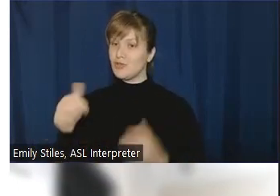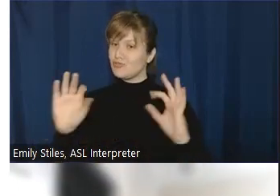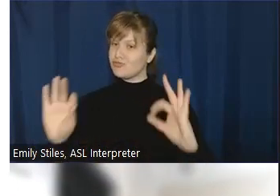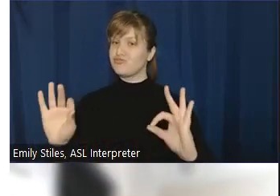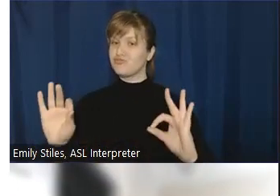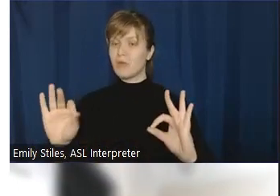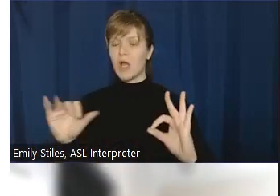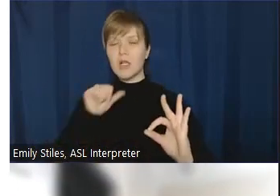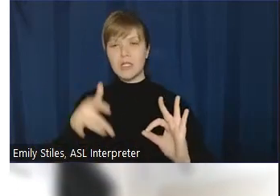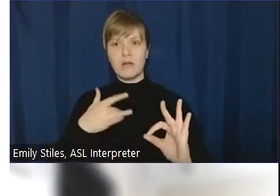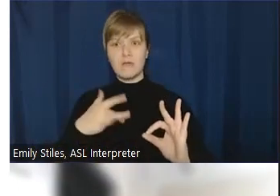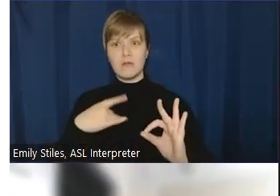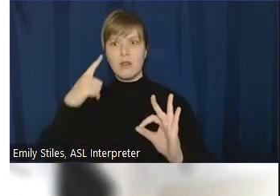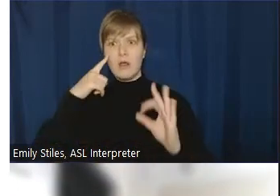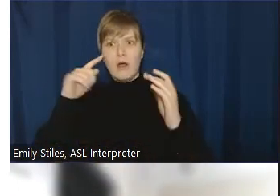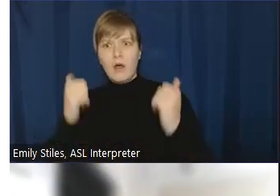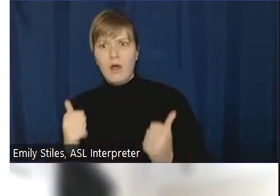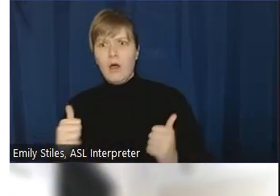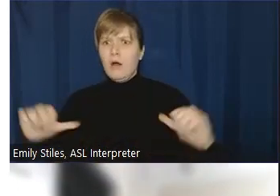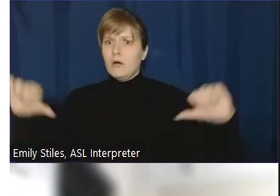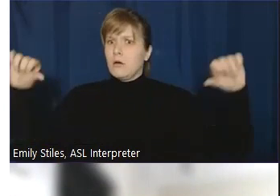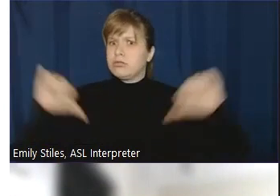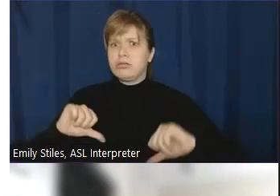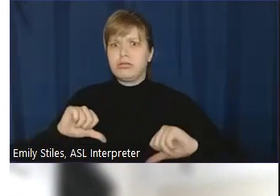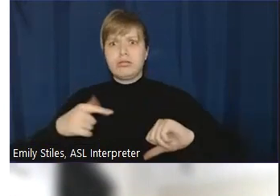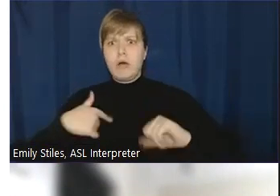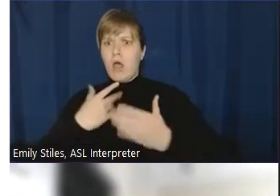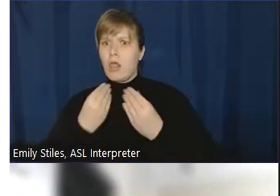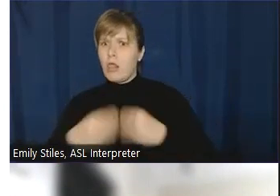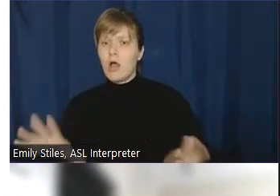is a part of a greater community and knows she can still live the life that she wants.